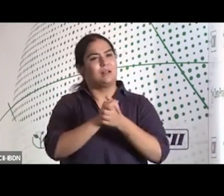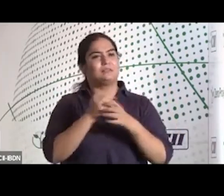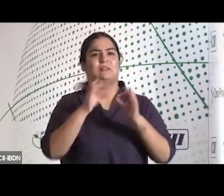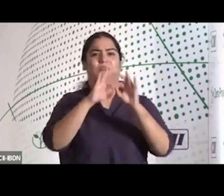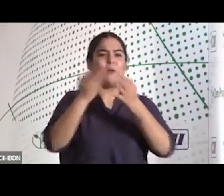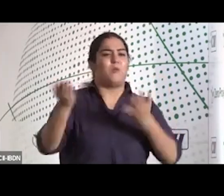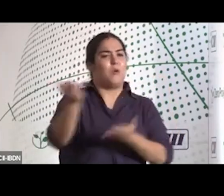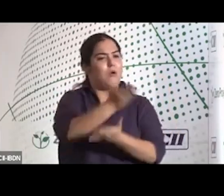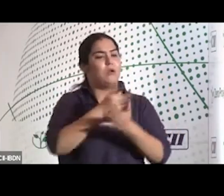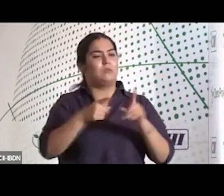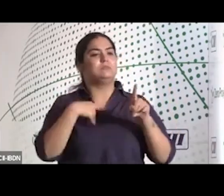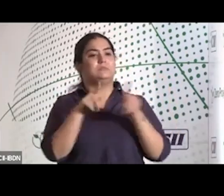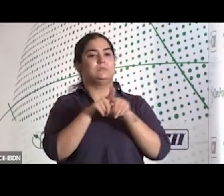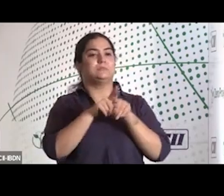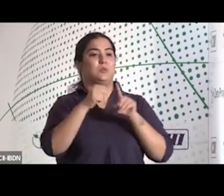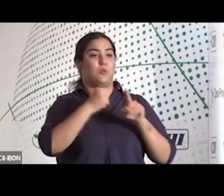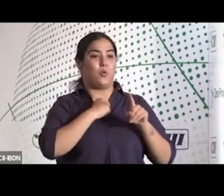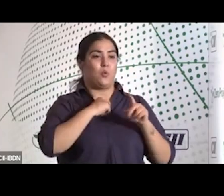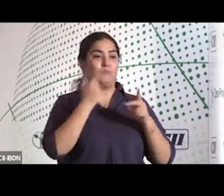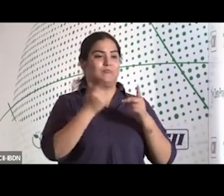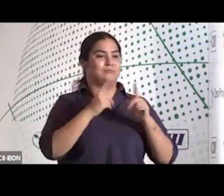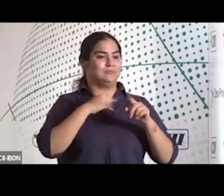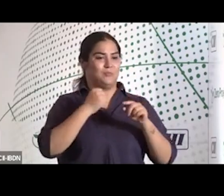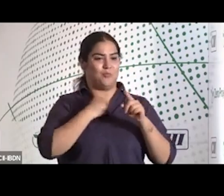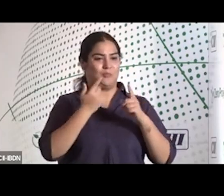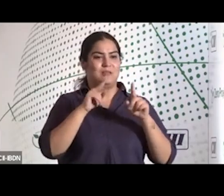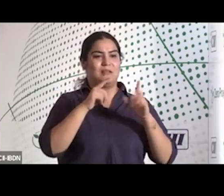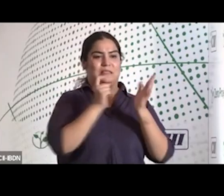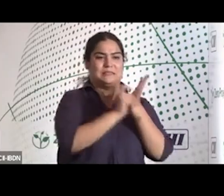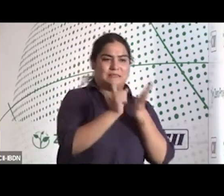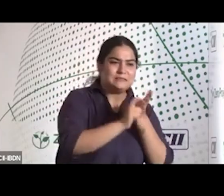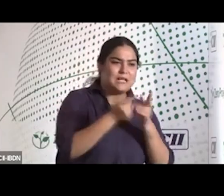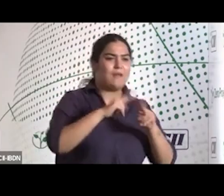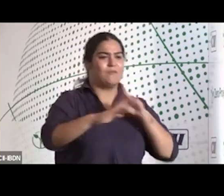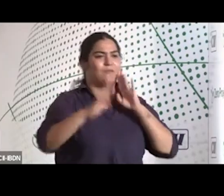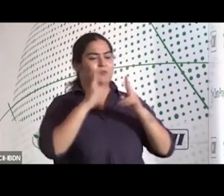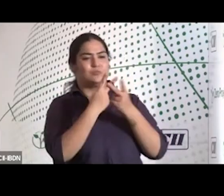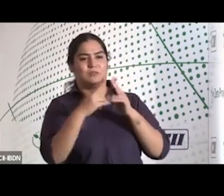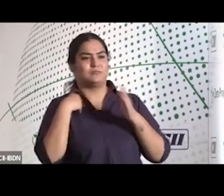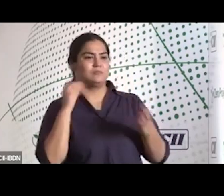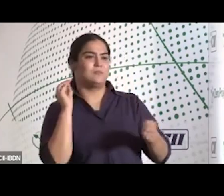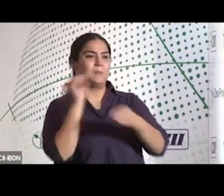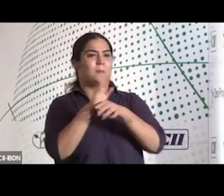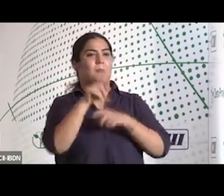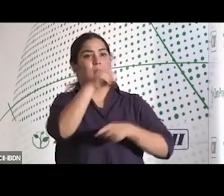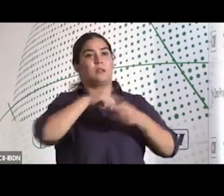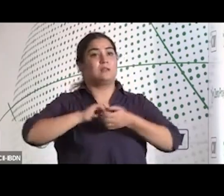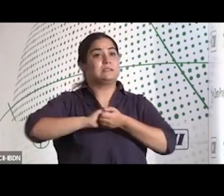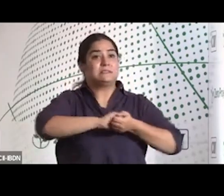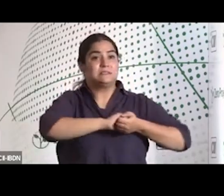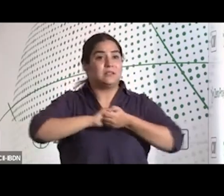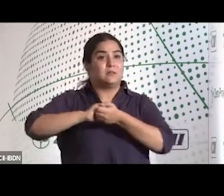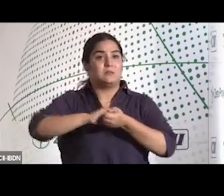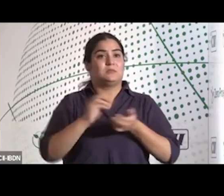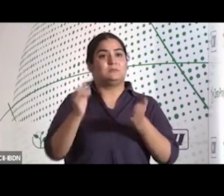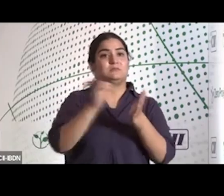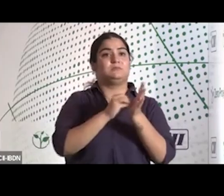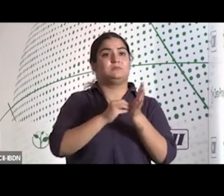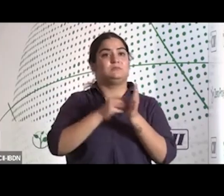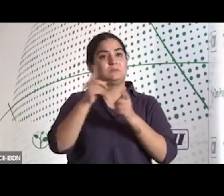Our social media post has given us an outpouring of partnerships from different kind of people.